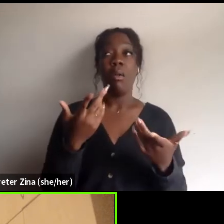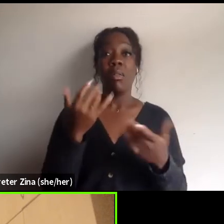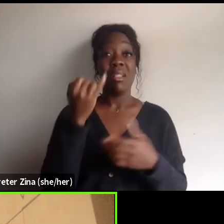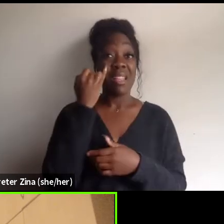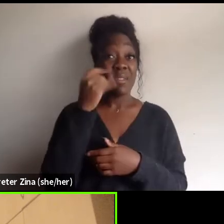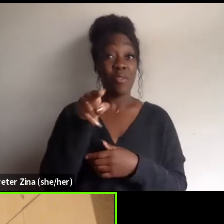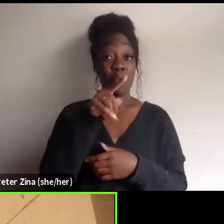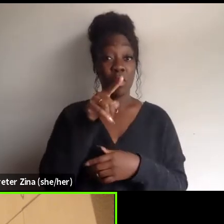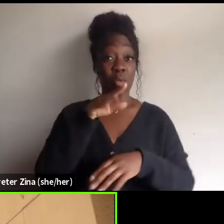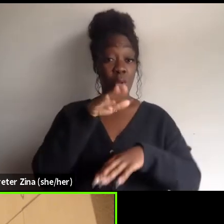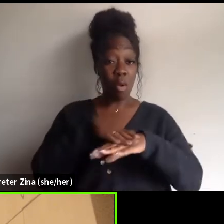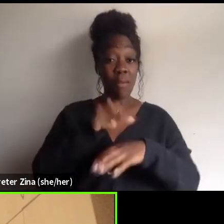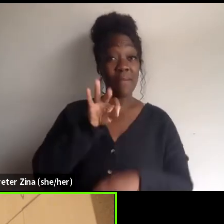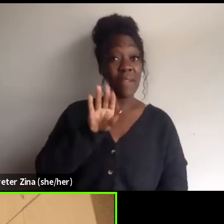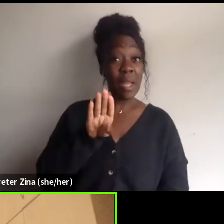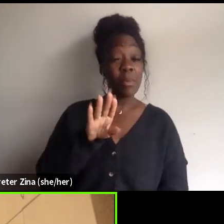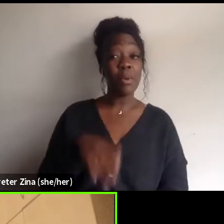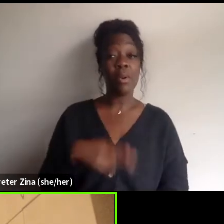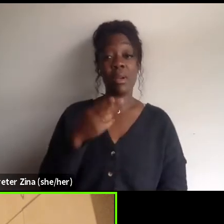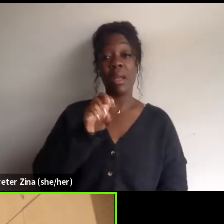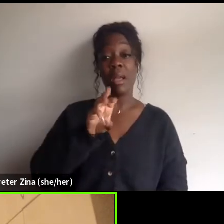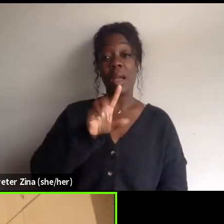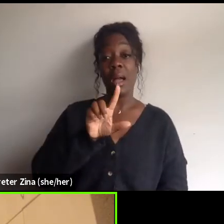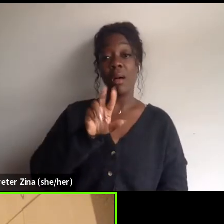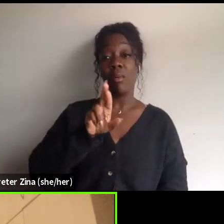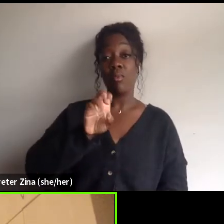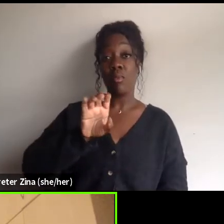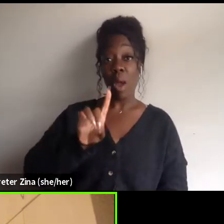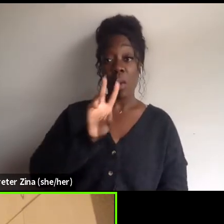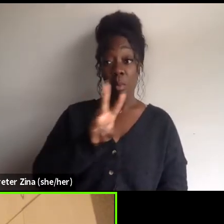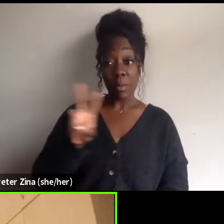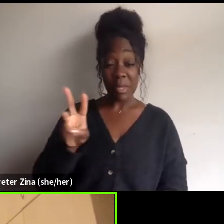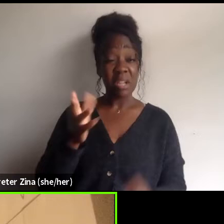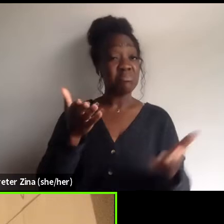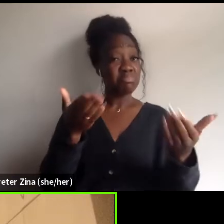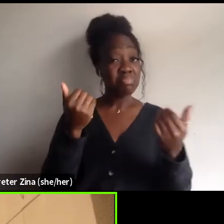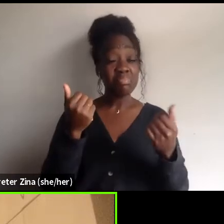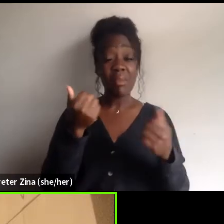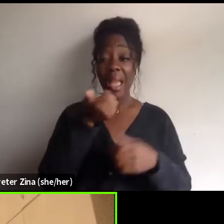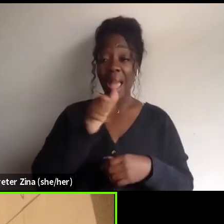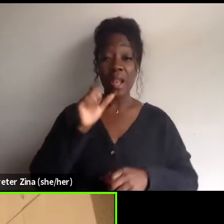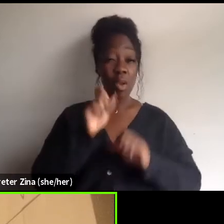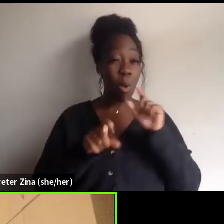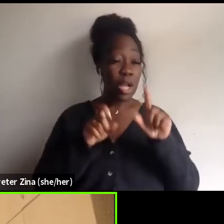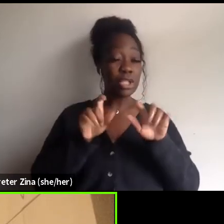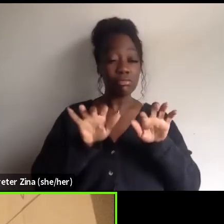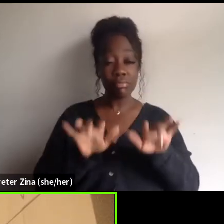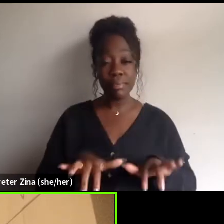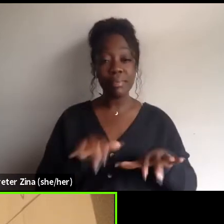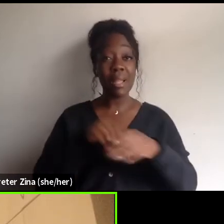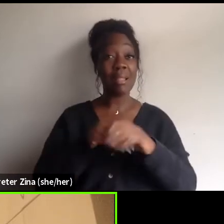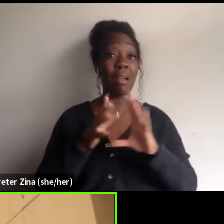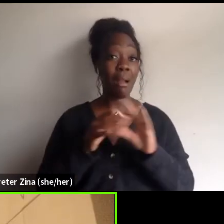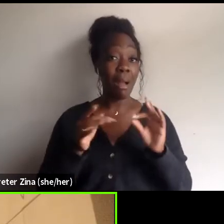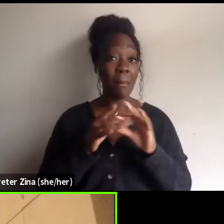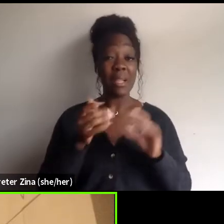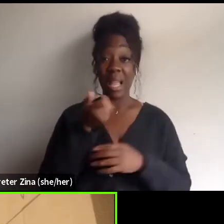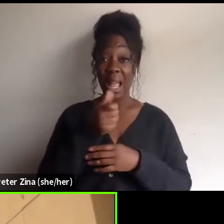you do have the opportunity to post a question in the comments. So any of you have any questions for Nike, please feel free to go ahead and post them in the comments